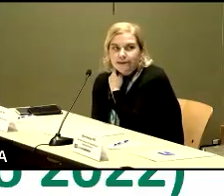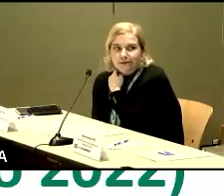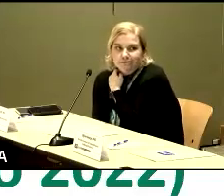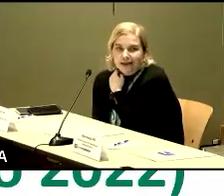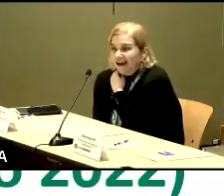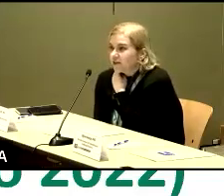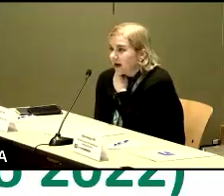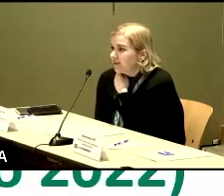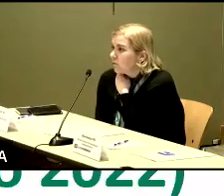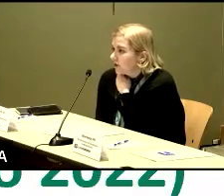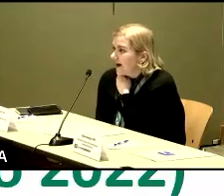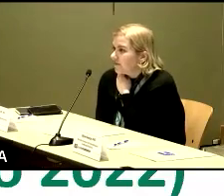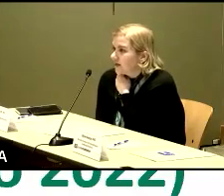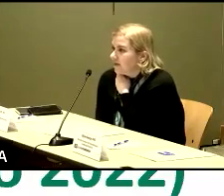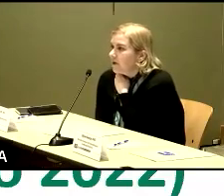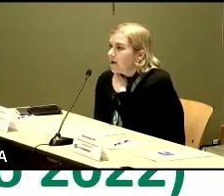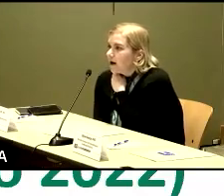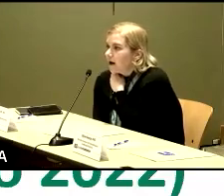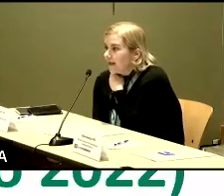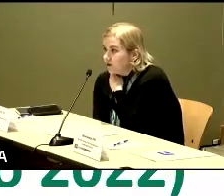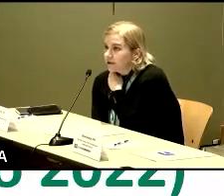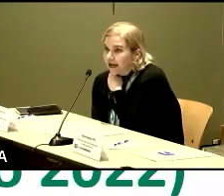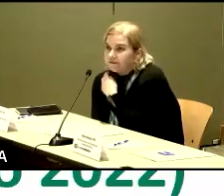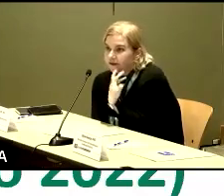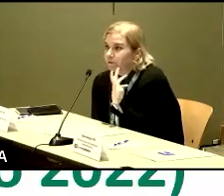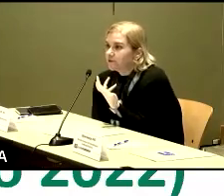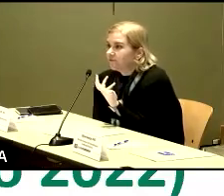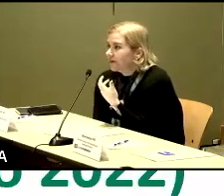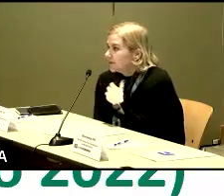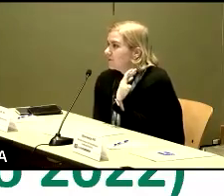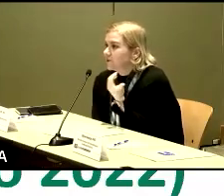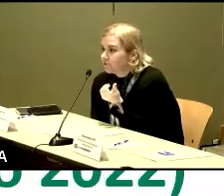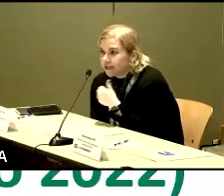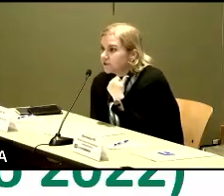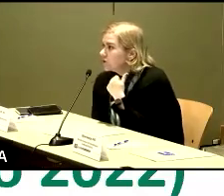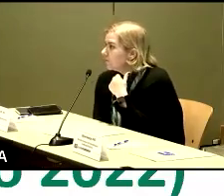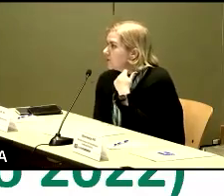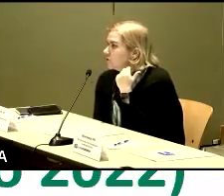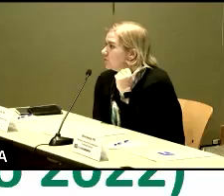about half the time, a little more than half the time. And there's a lot of impulsive things, whether it's a relationship issue,